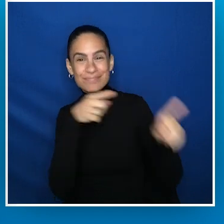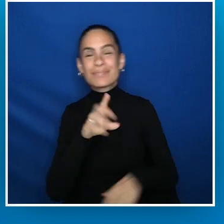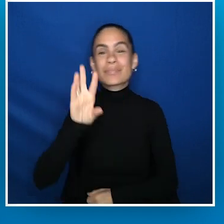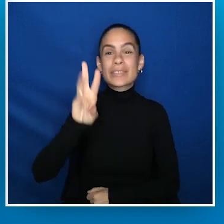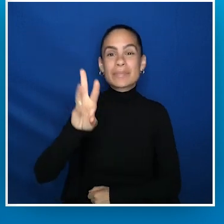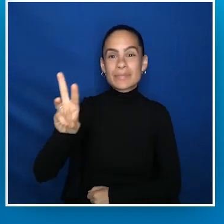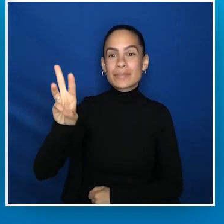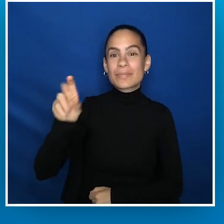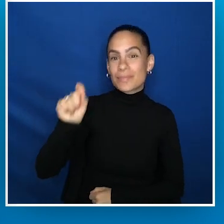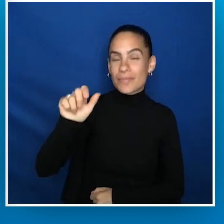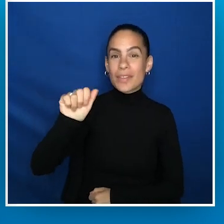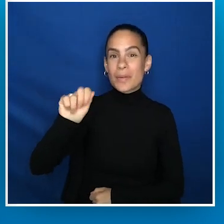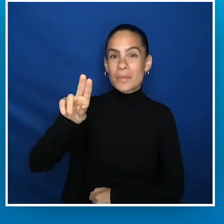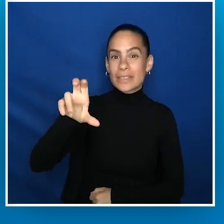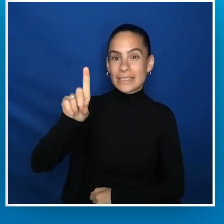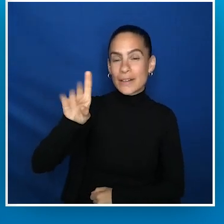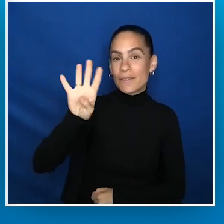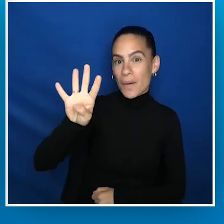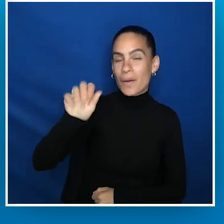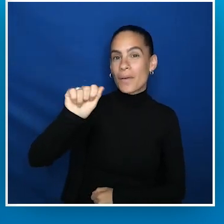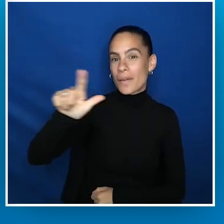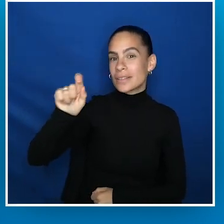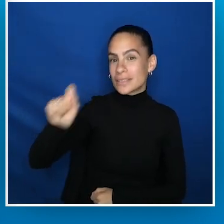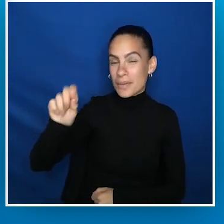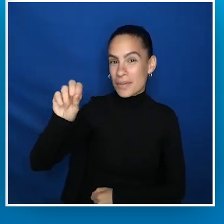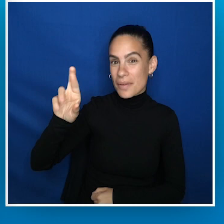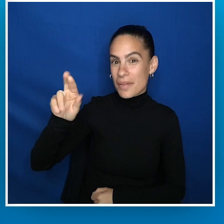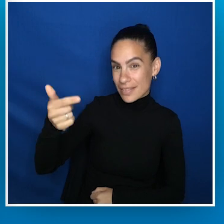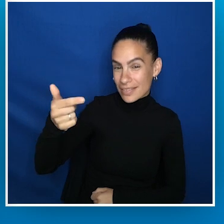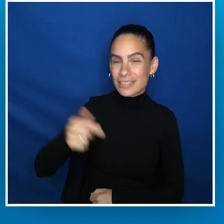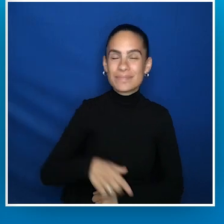please visit www.aucd4all.org